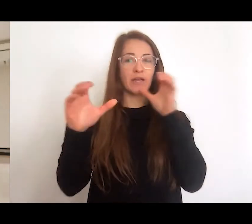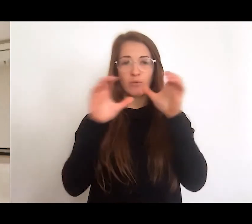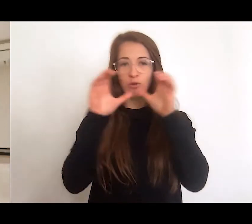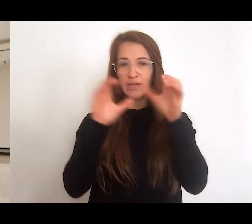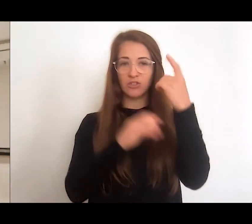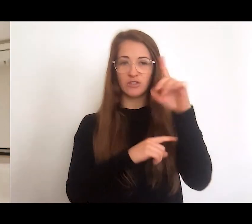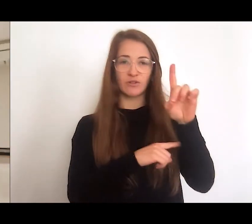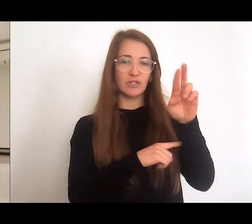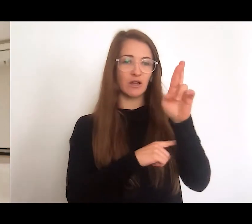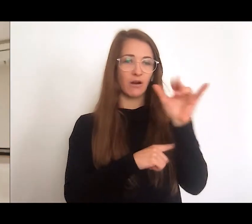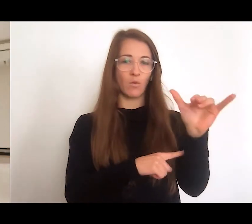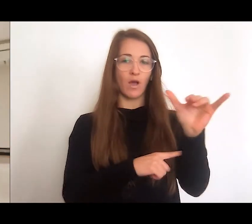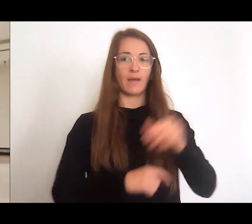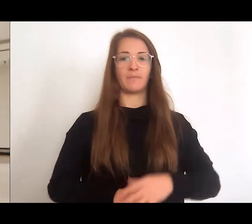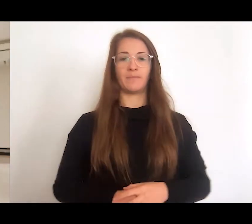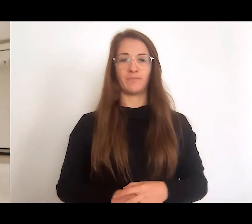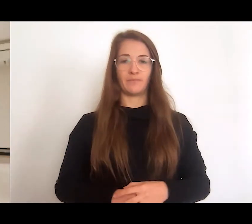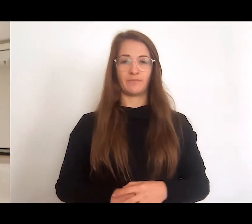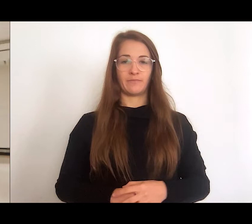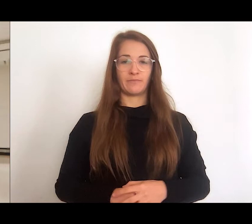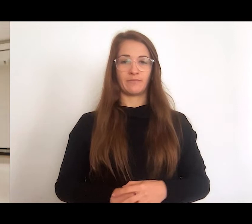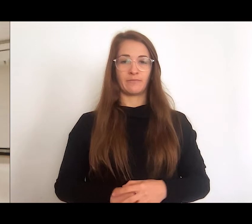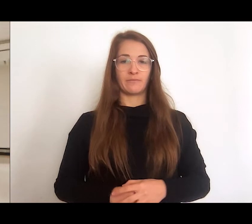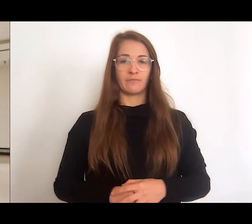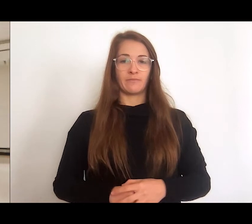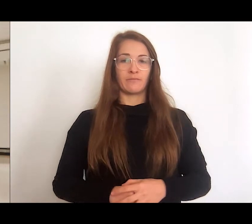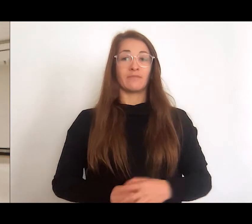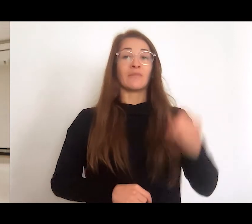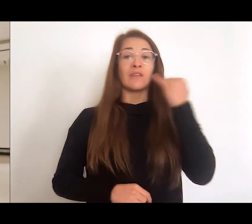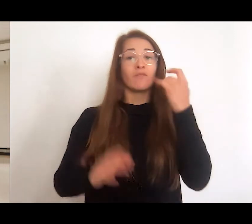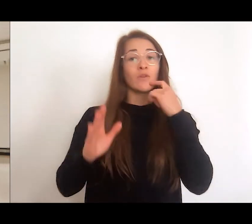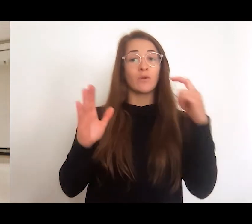DIRECTOR OF MARKETING AND COMMUNICATIONS FOR DISABILITY RIGHTS NEW YORK.